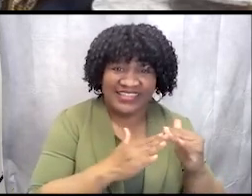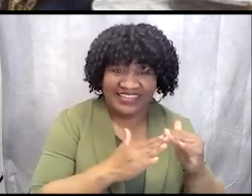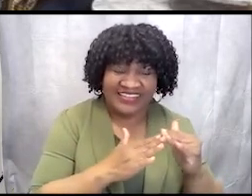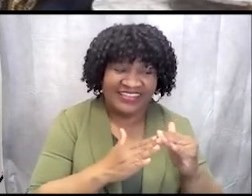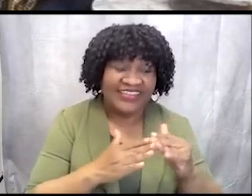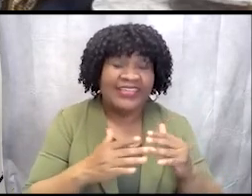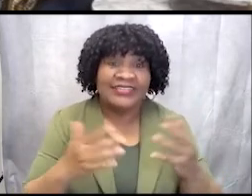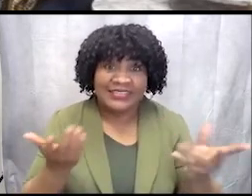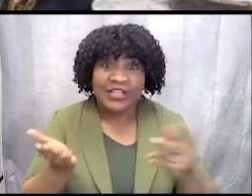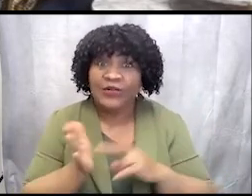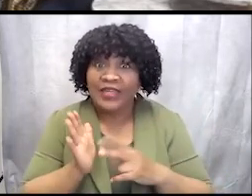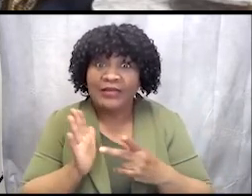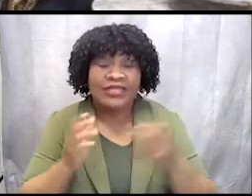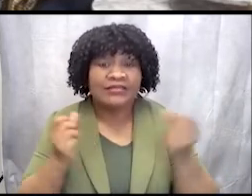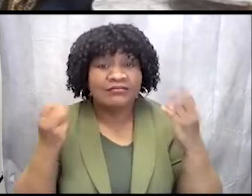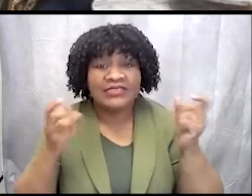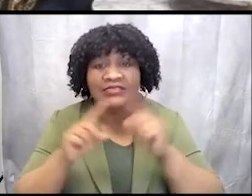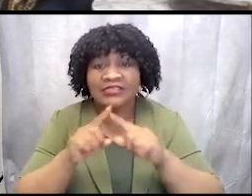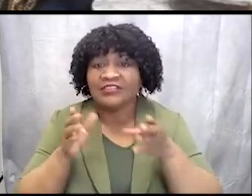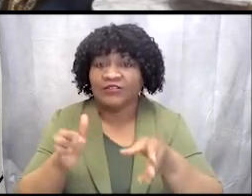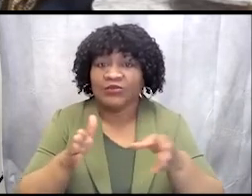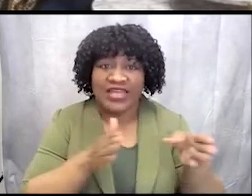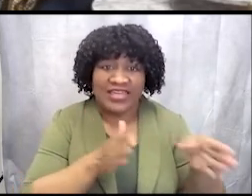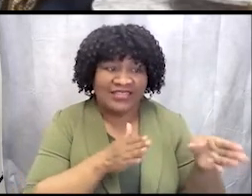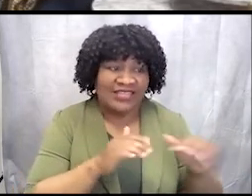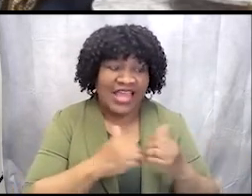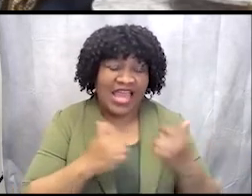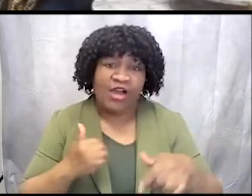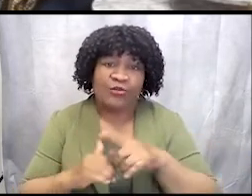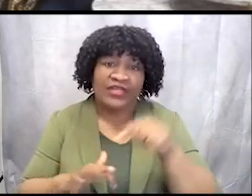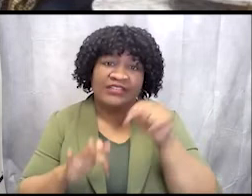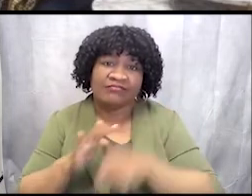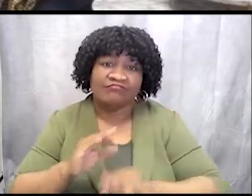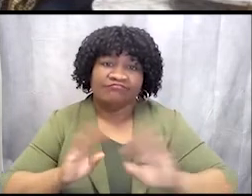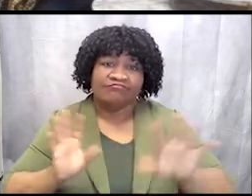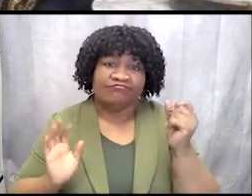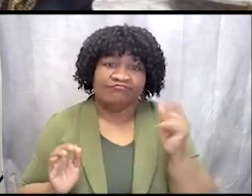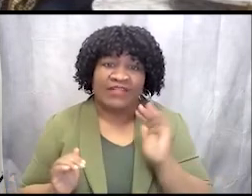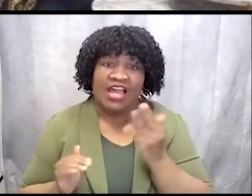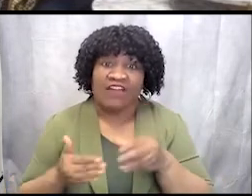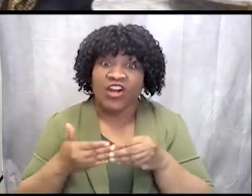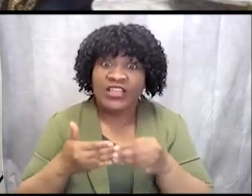And so there are just so many ways for us to deepen the understanding of our leaders.